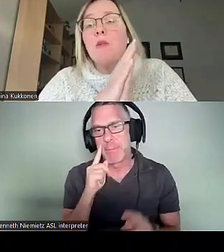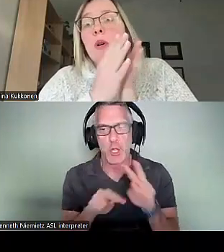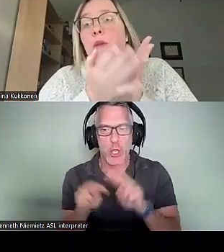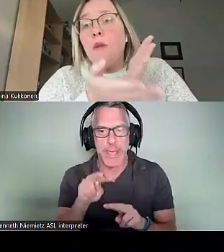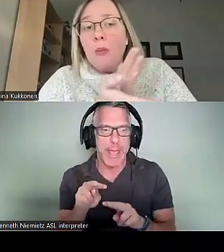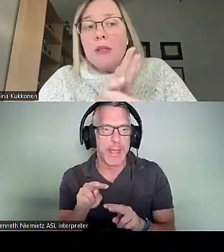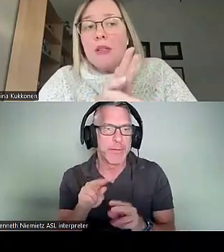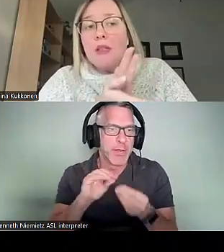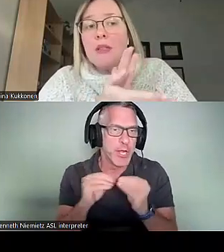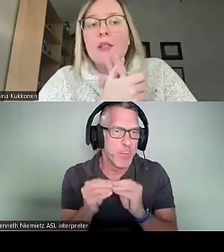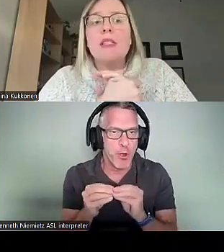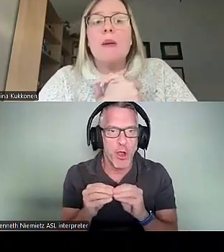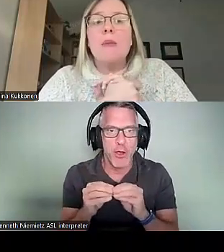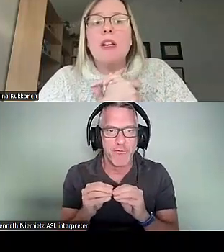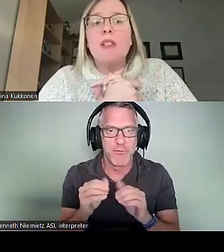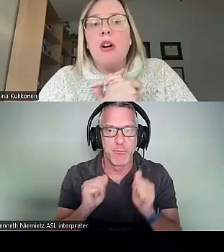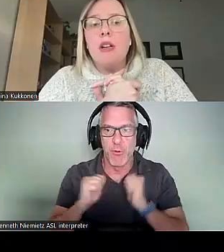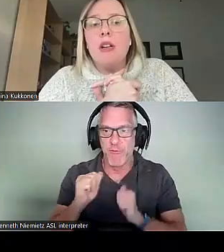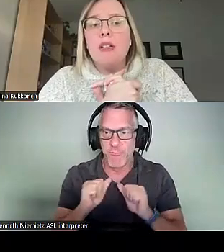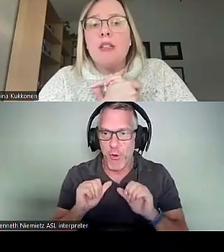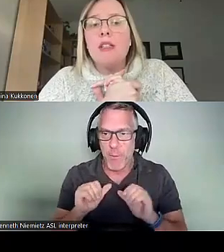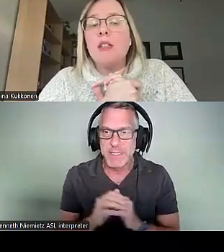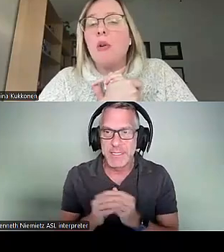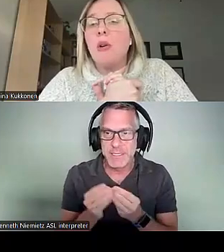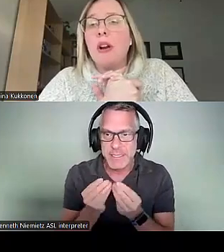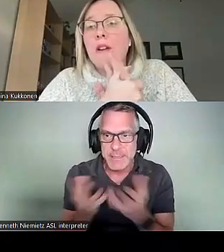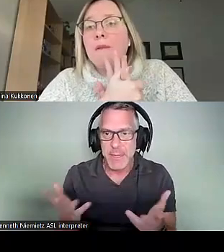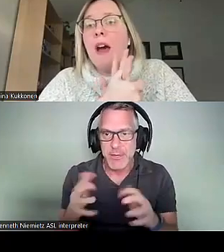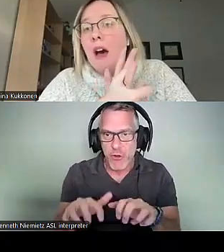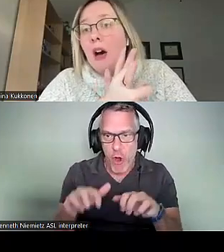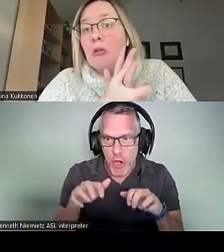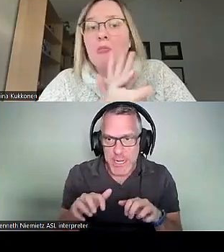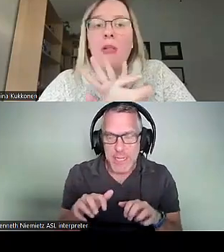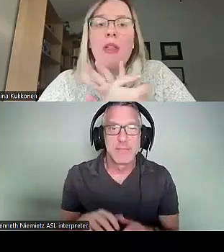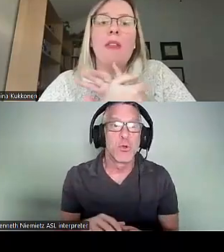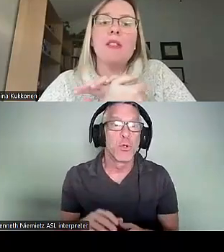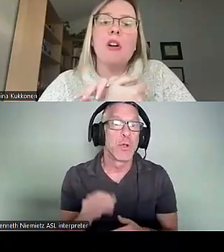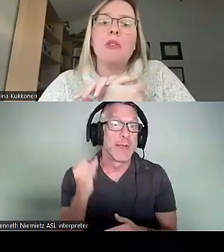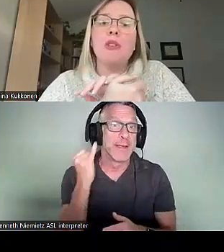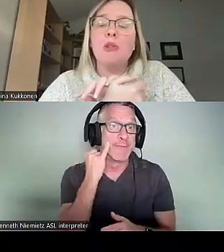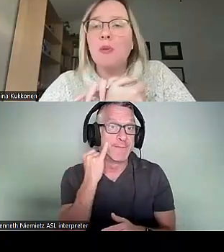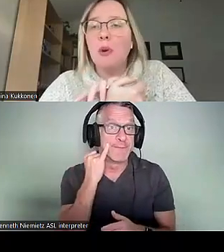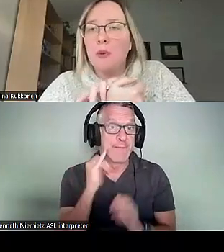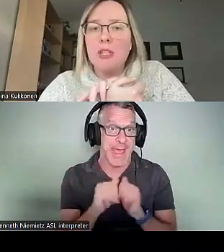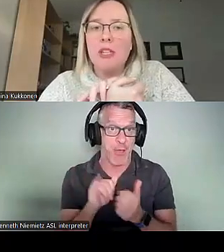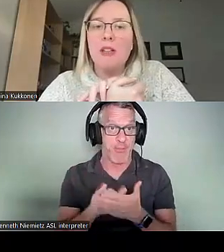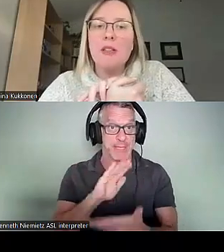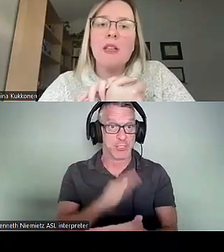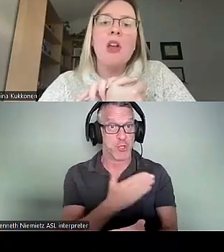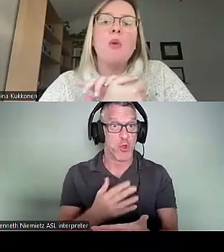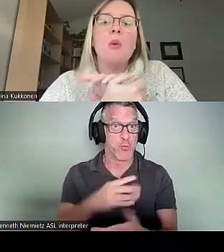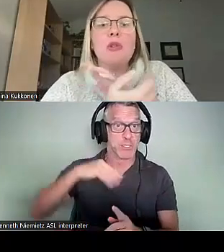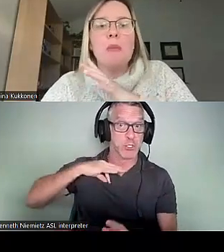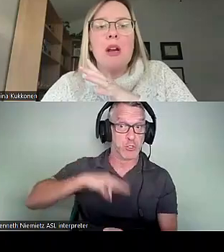of performances disseminated to audiences or if how the song was useful for teens, which you can